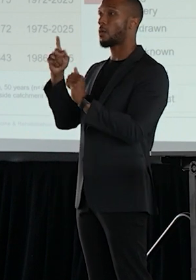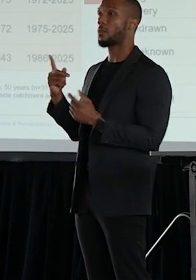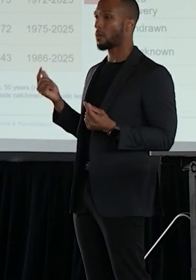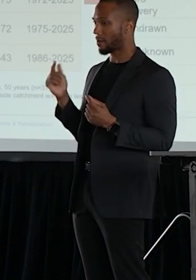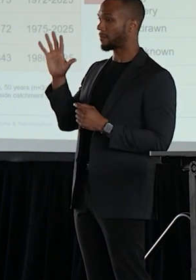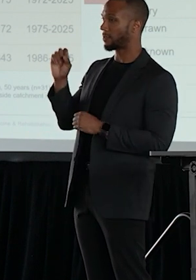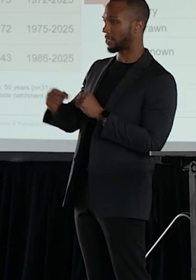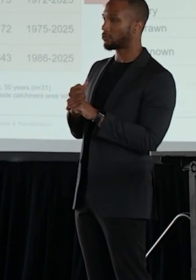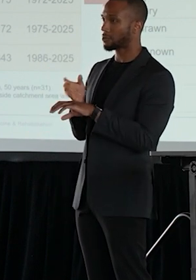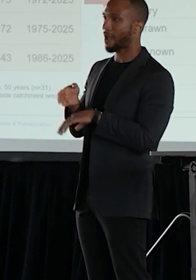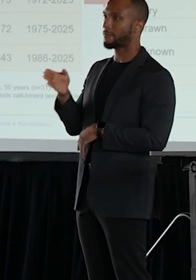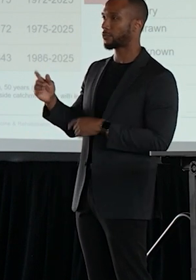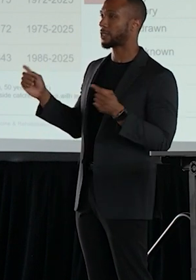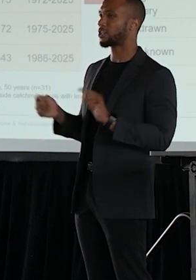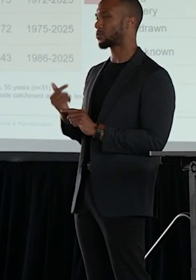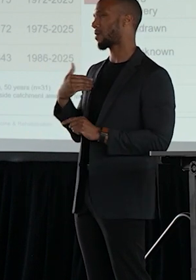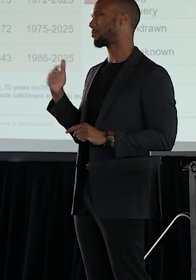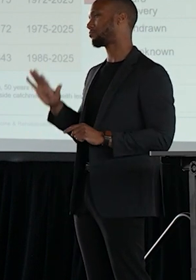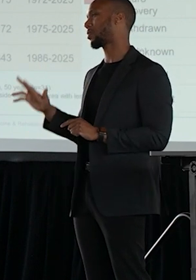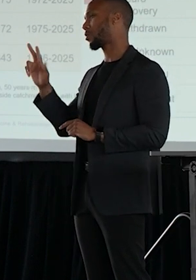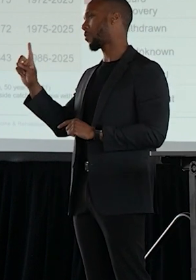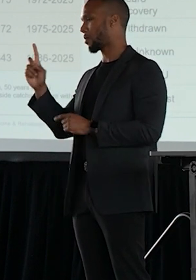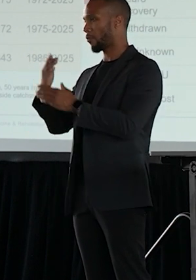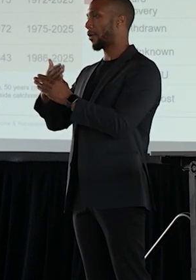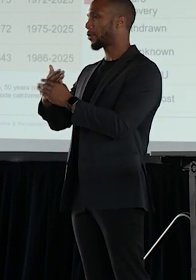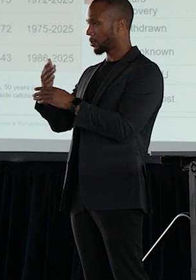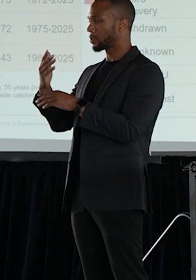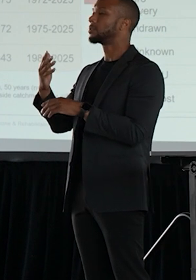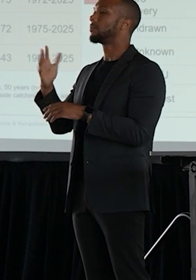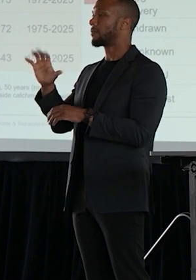injury. We have about 31 record, 50 years after injury. We have